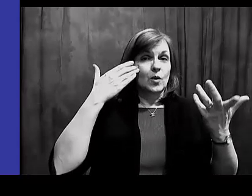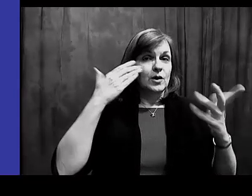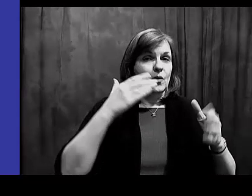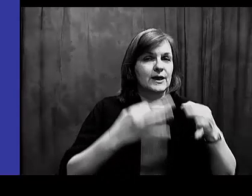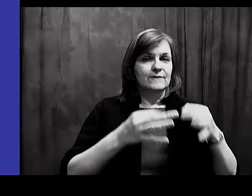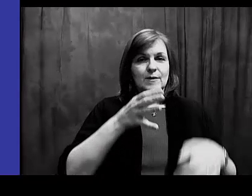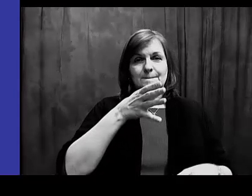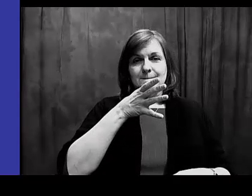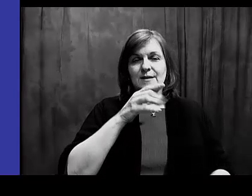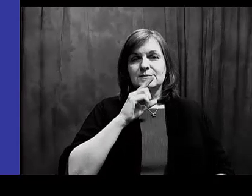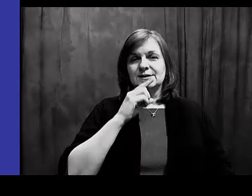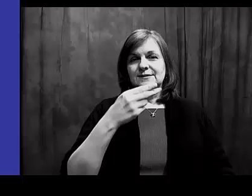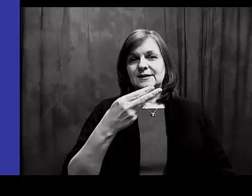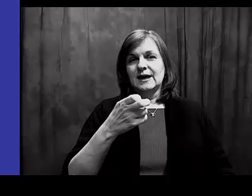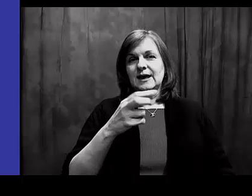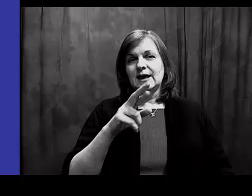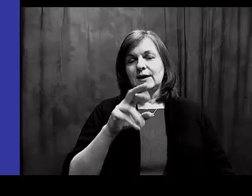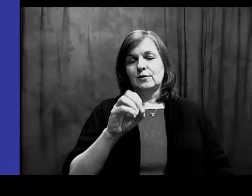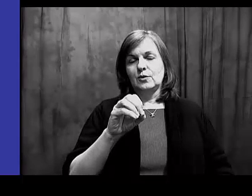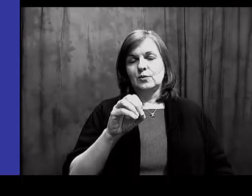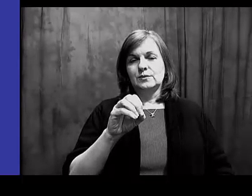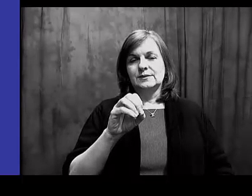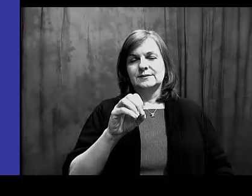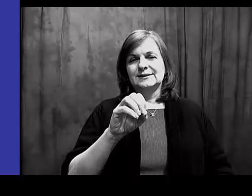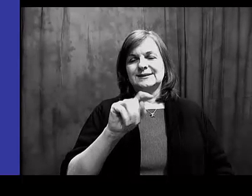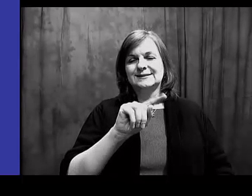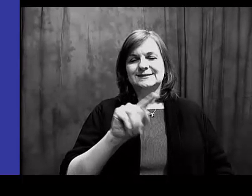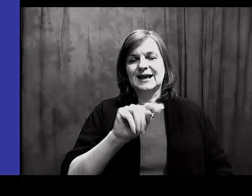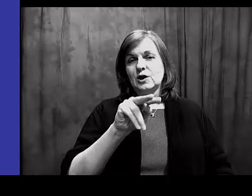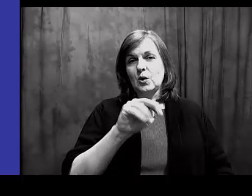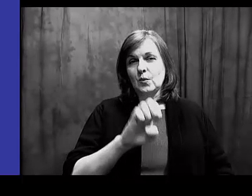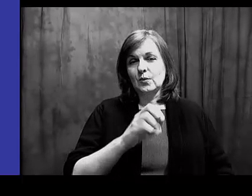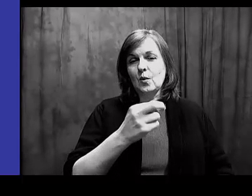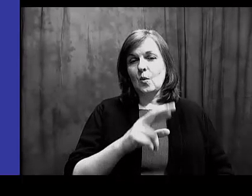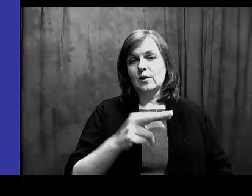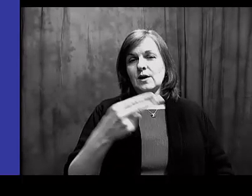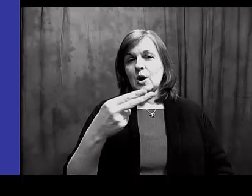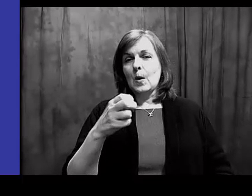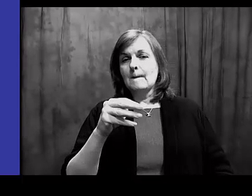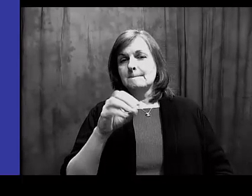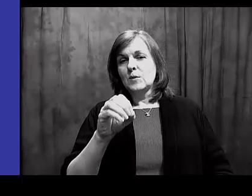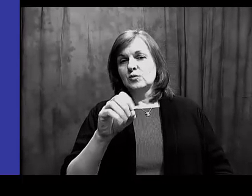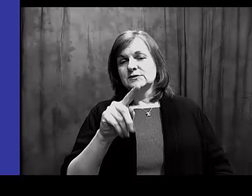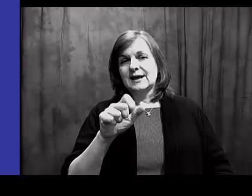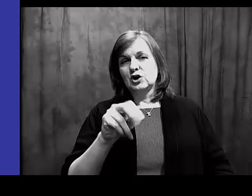but we don't know if mom was a heterozygous